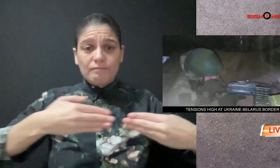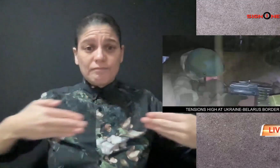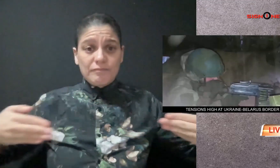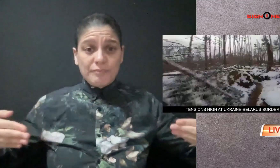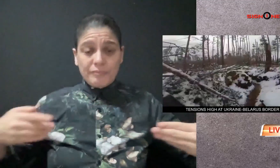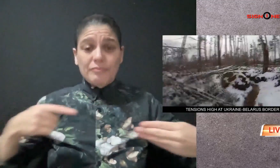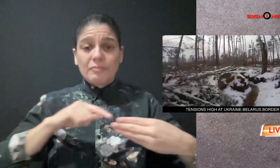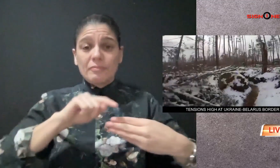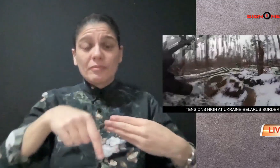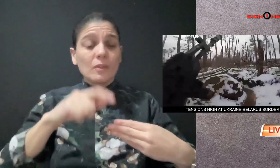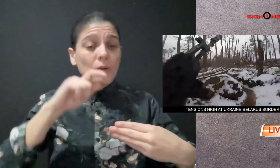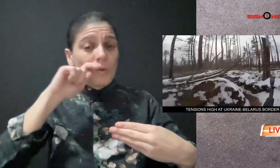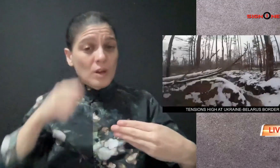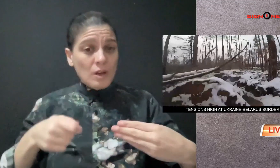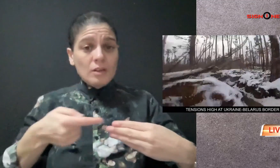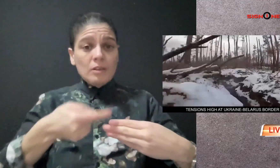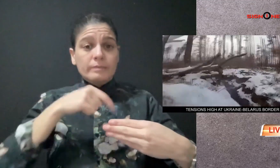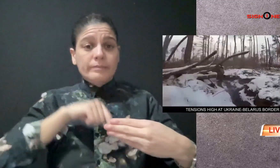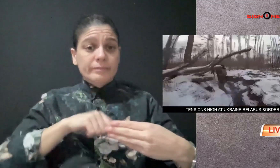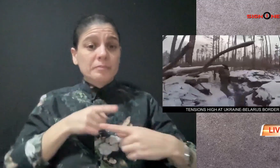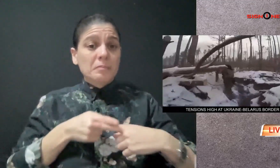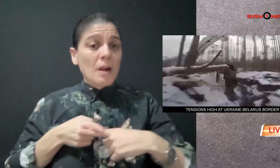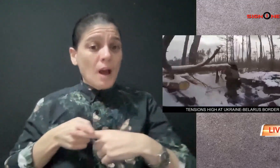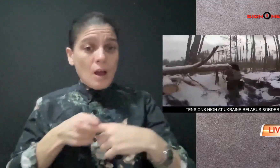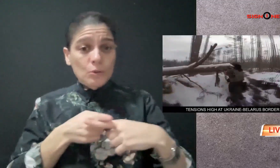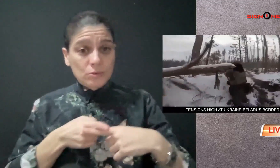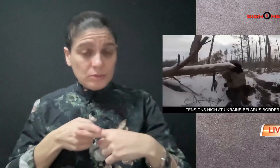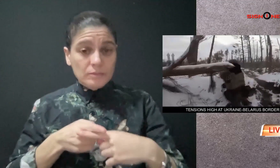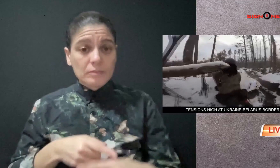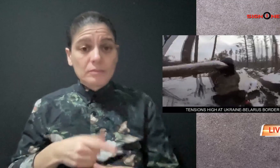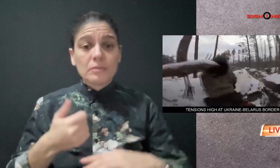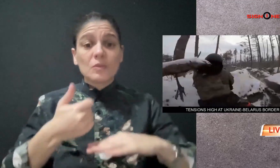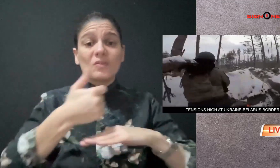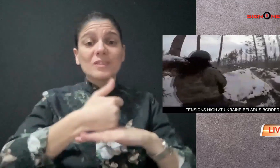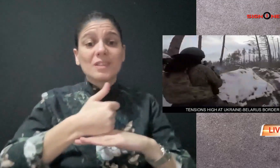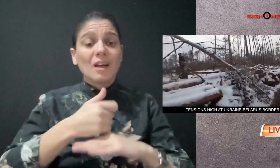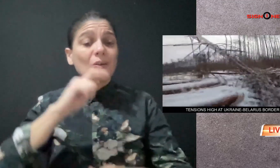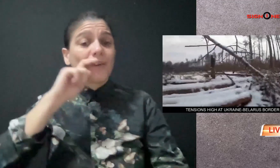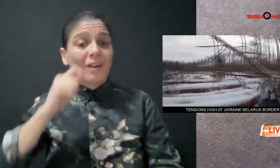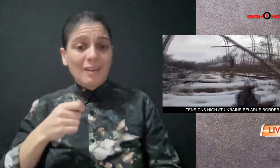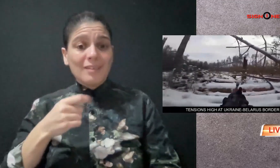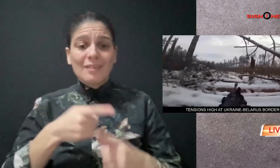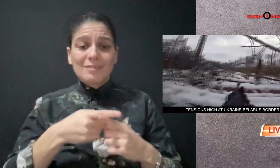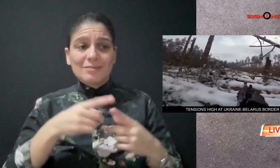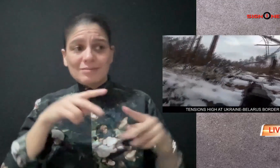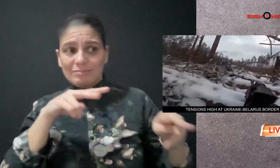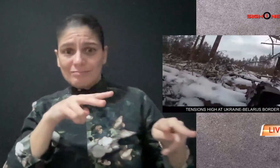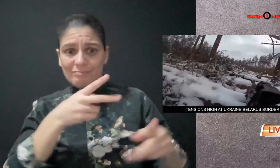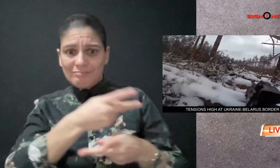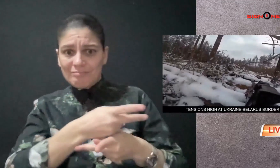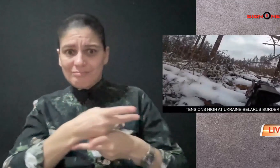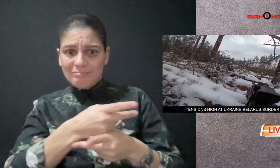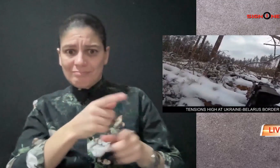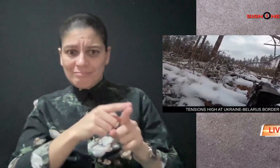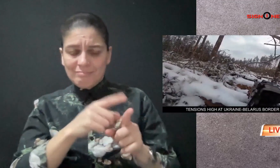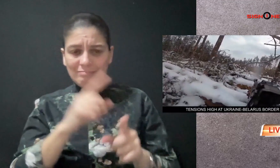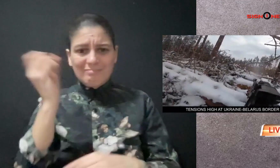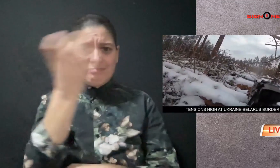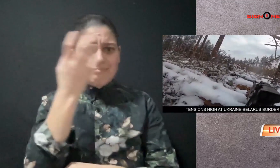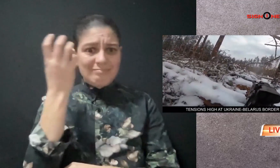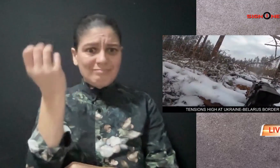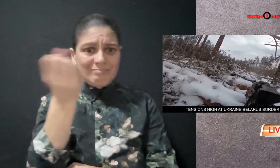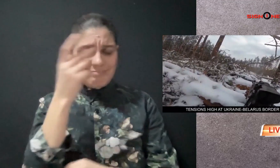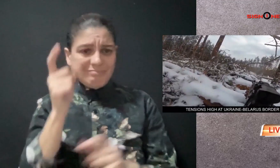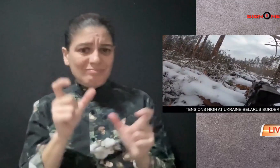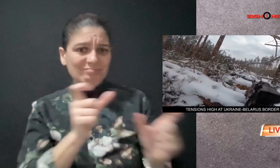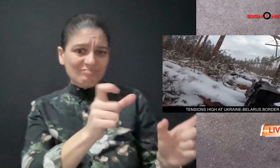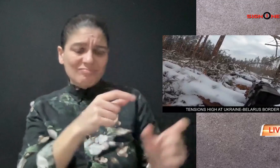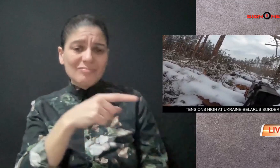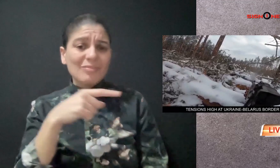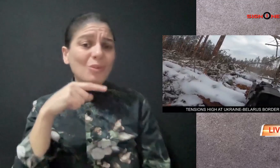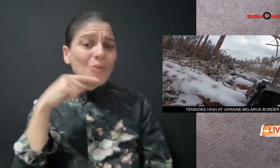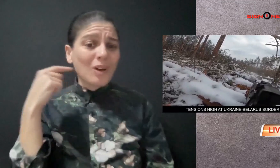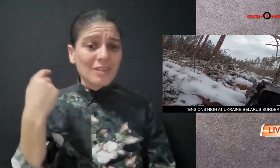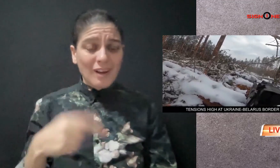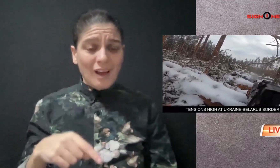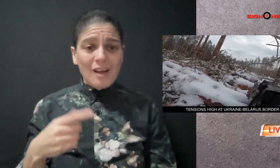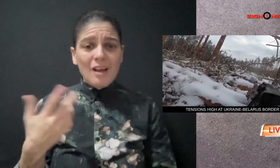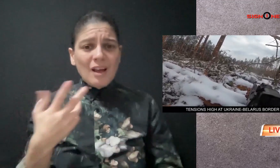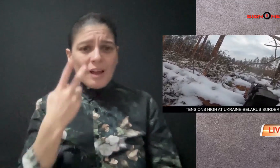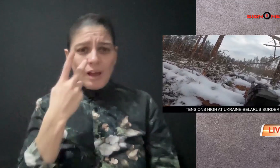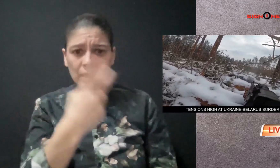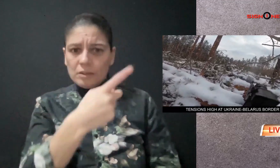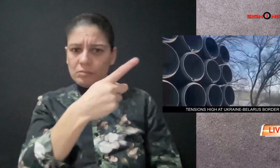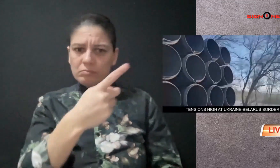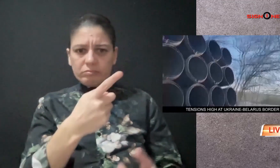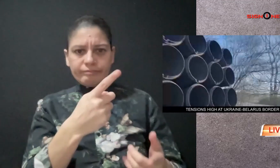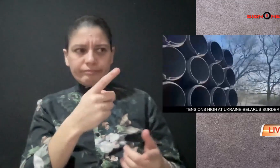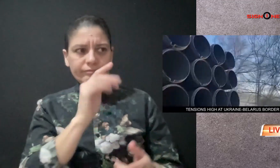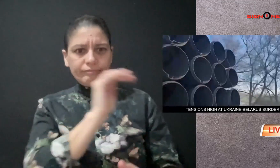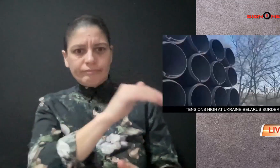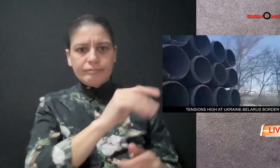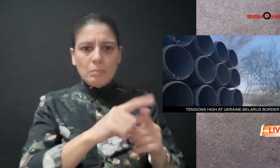Ukraine and Belarus Ukrainian officials remain on alert against Russia using Belarus to mount